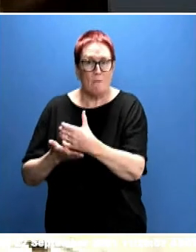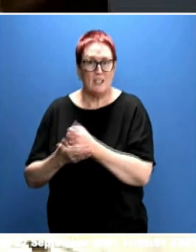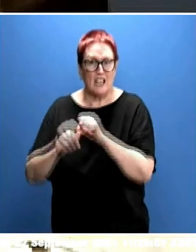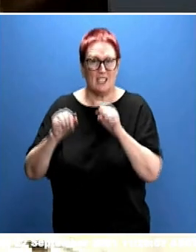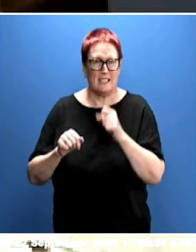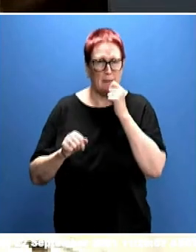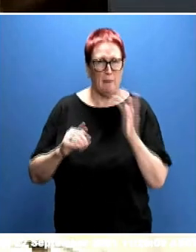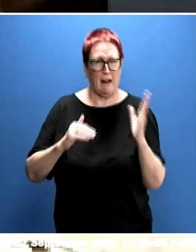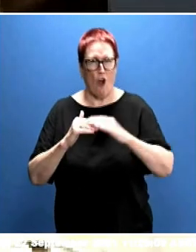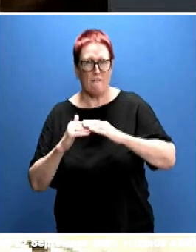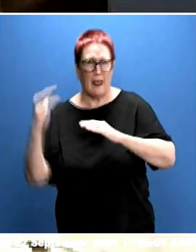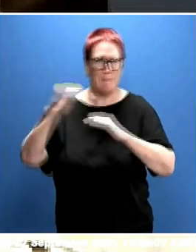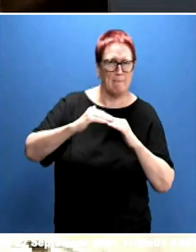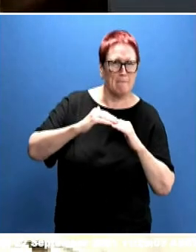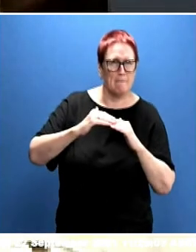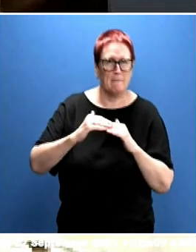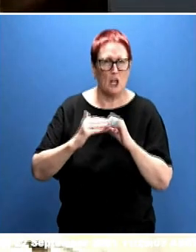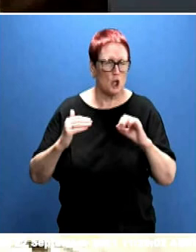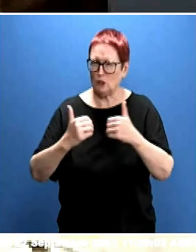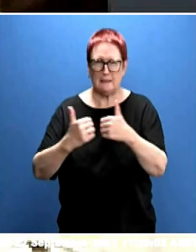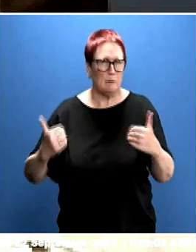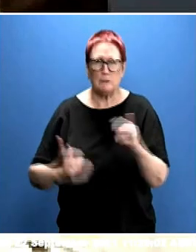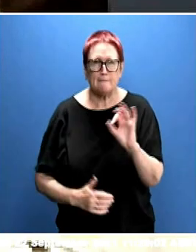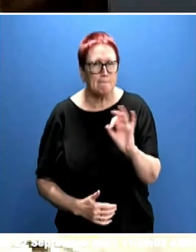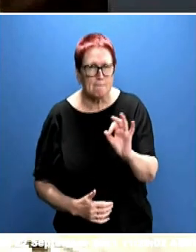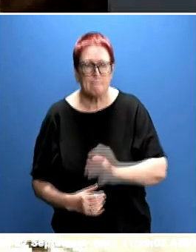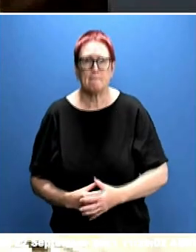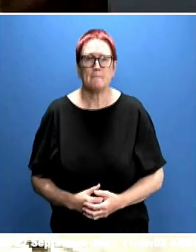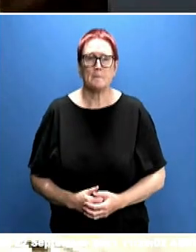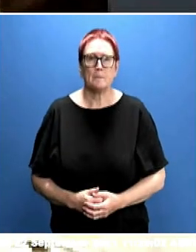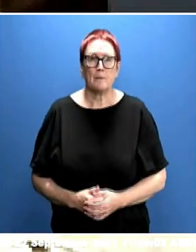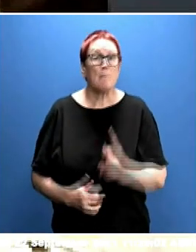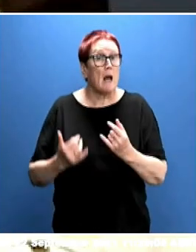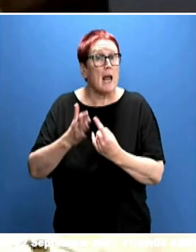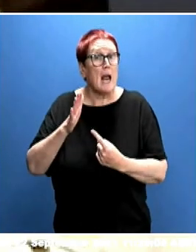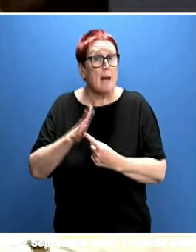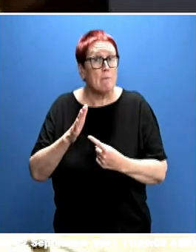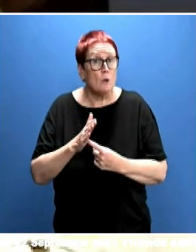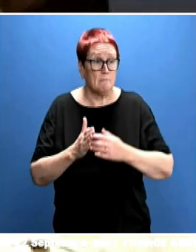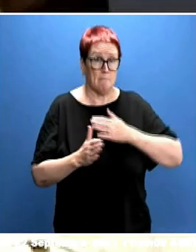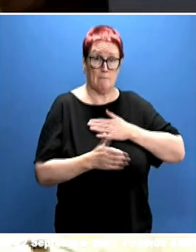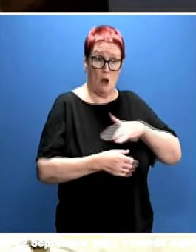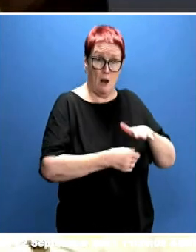but it's important, I think, to note that ALSWA provides a care and